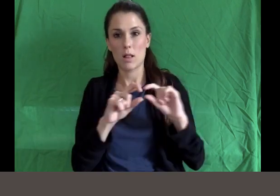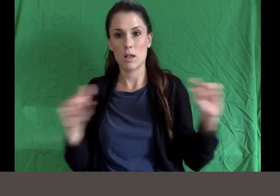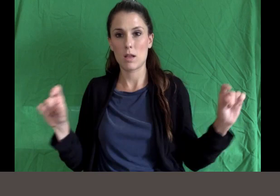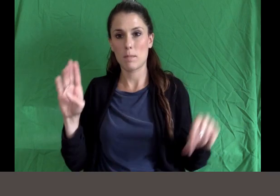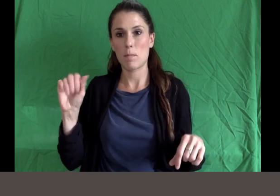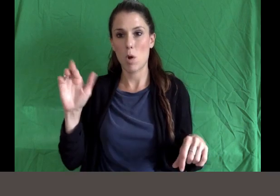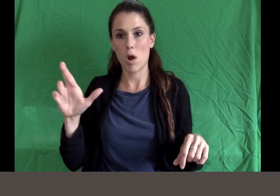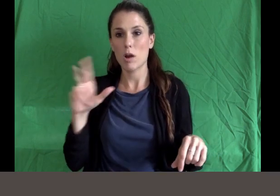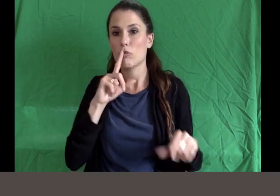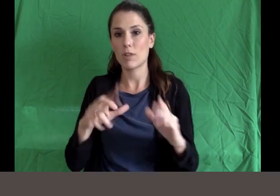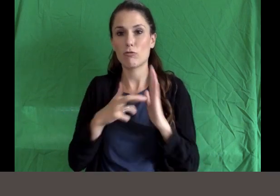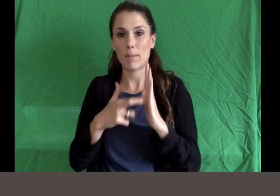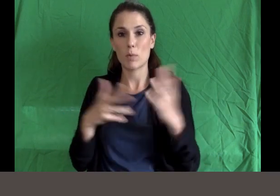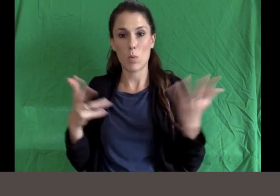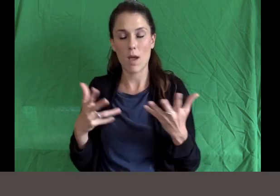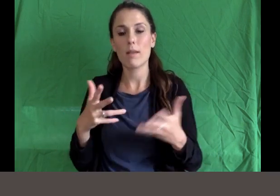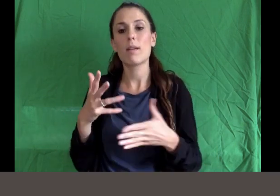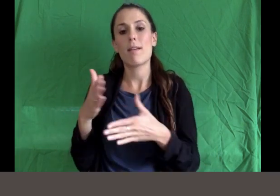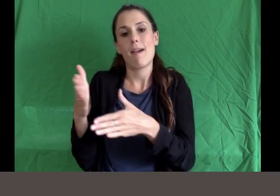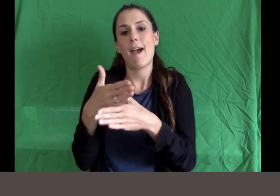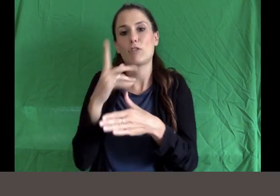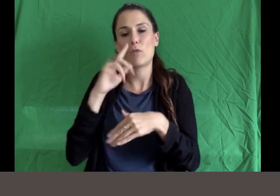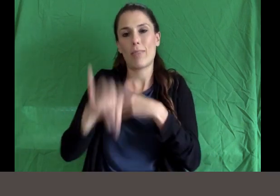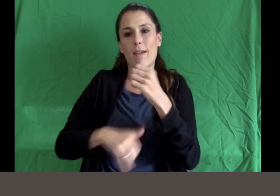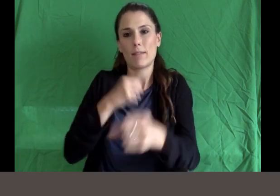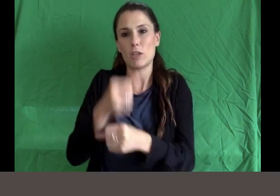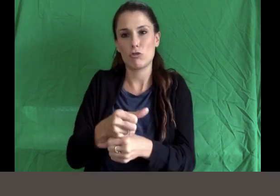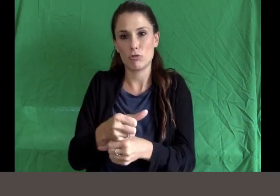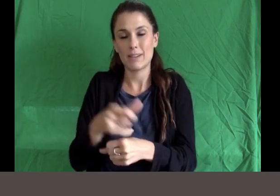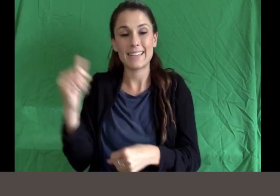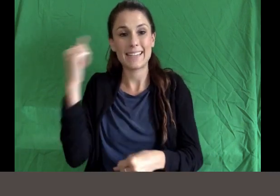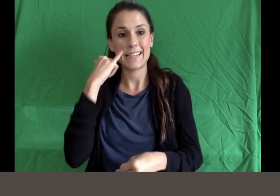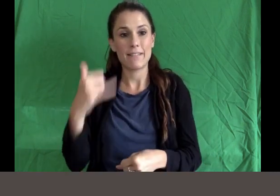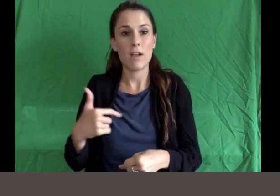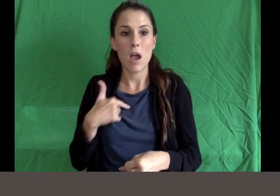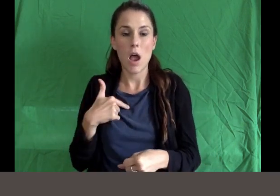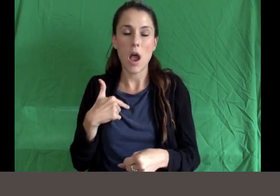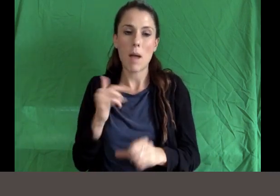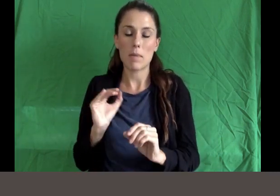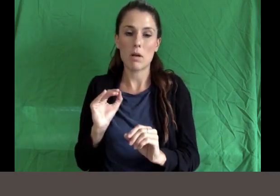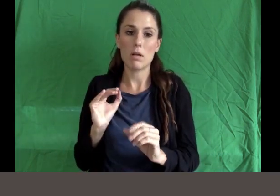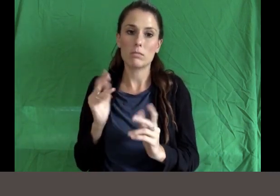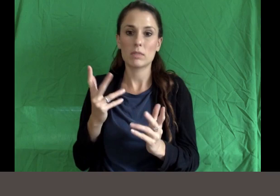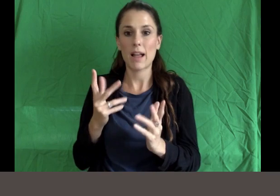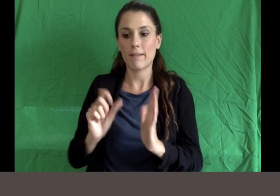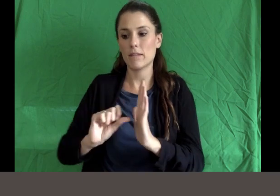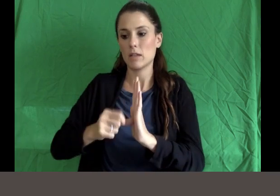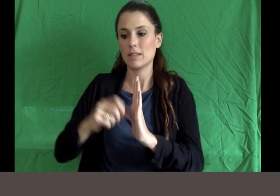that average for that year if I'm asserting something about the daily average or the average